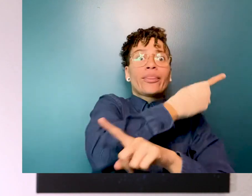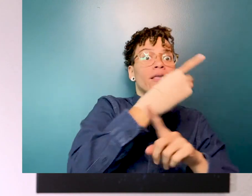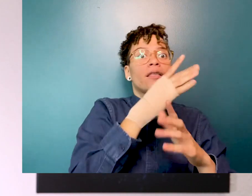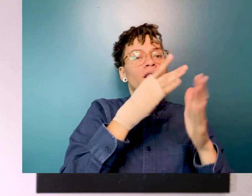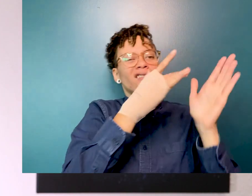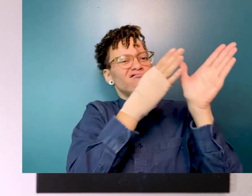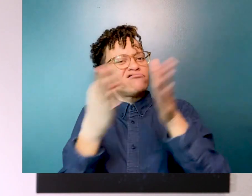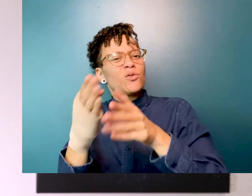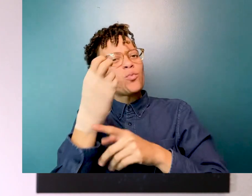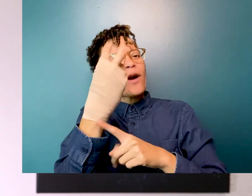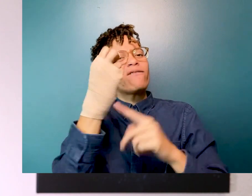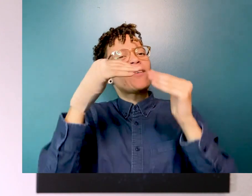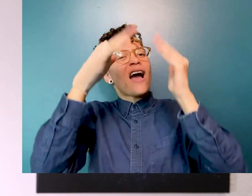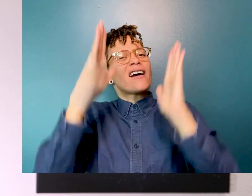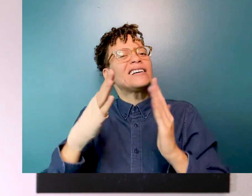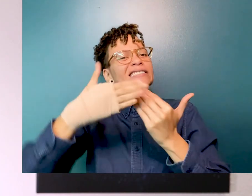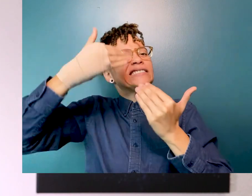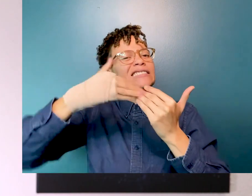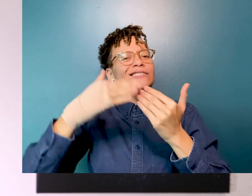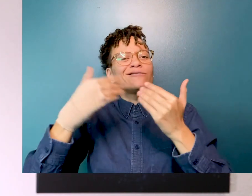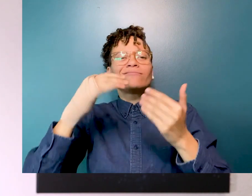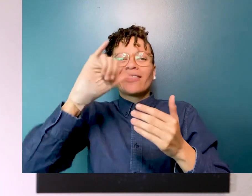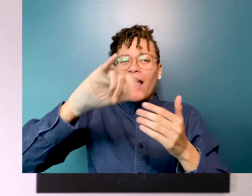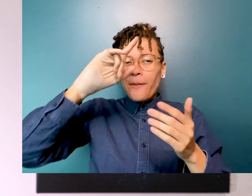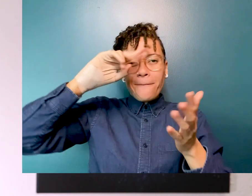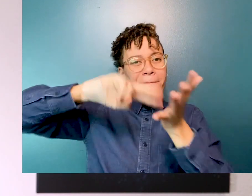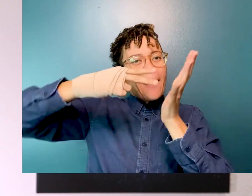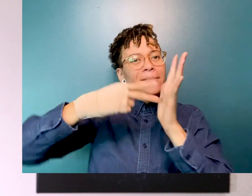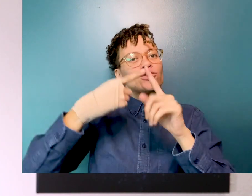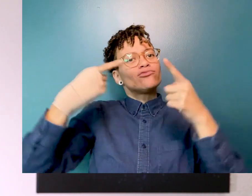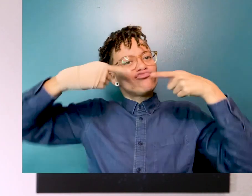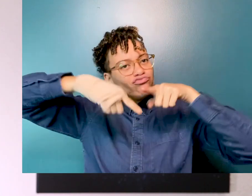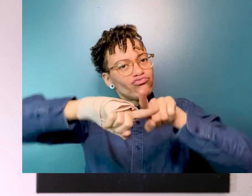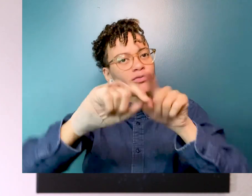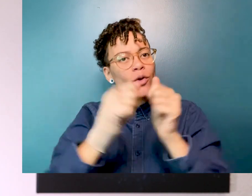some other number like 4 or 8 or 36.